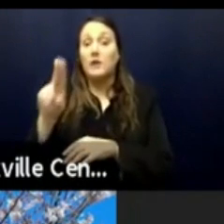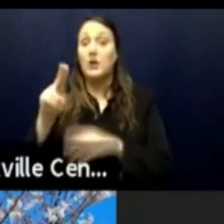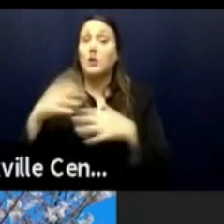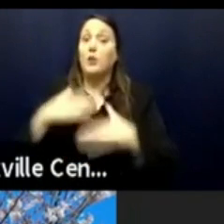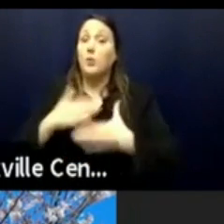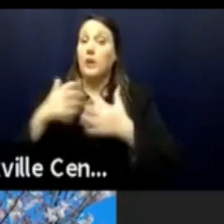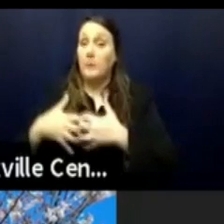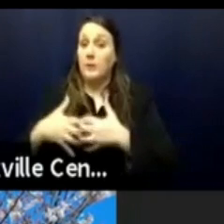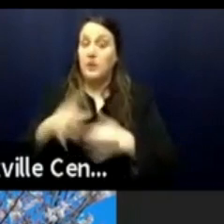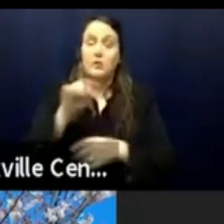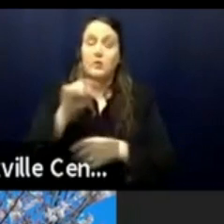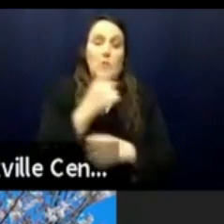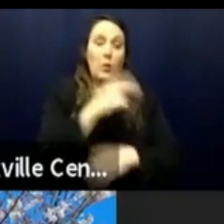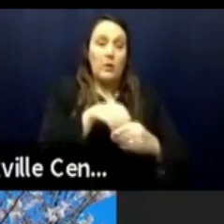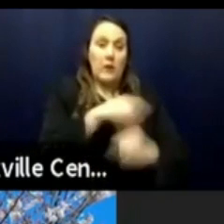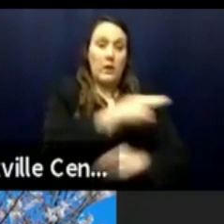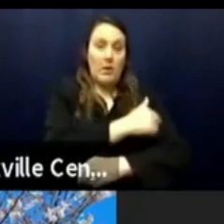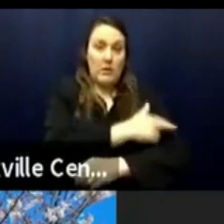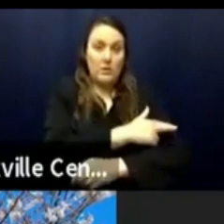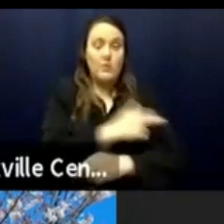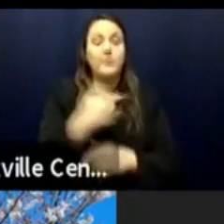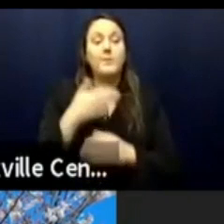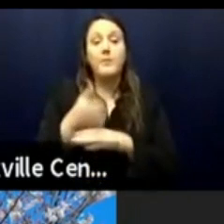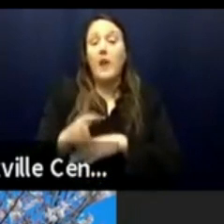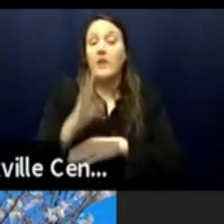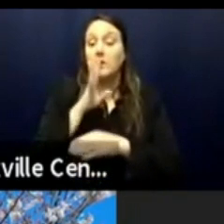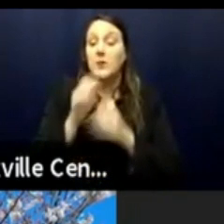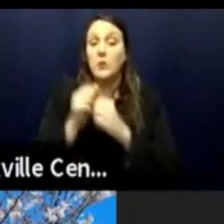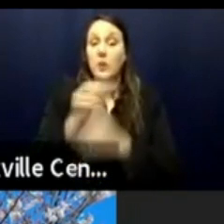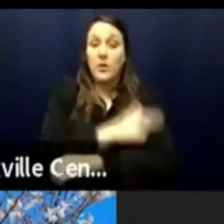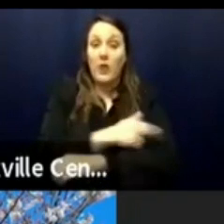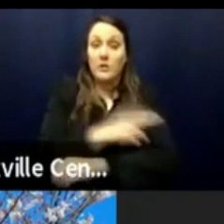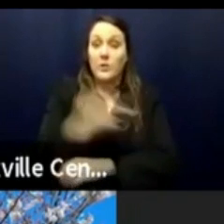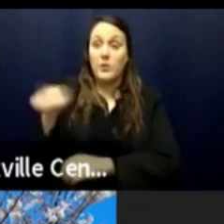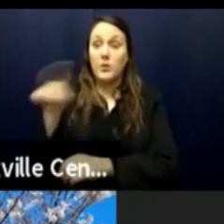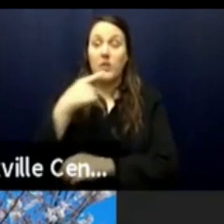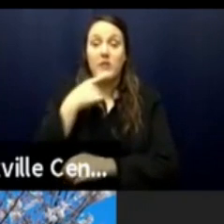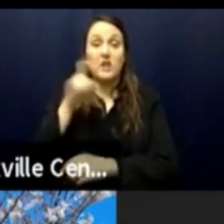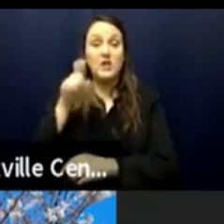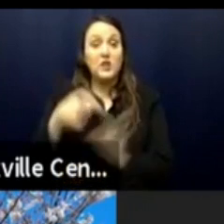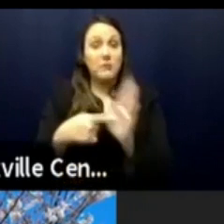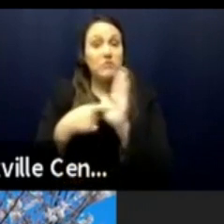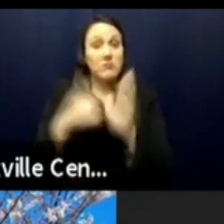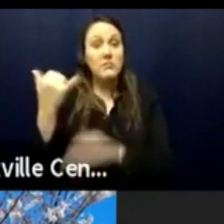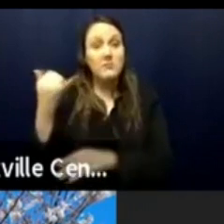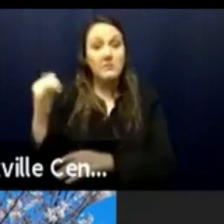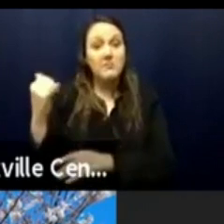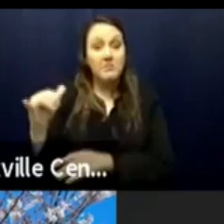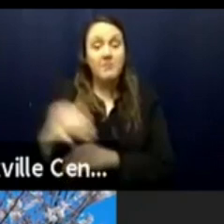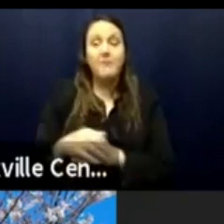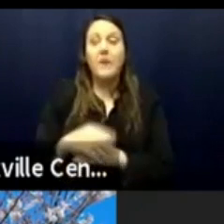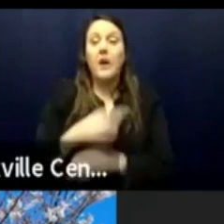THIS BENCHMARK LINE IS YELLOW. IT STATISTICALLY INCREASES REGARDING POSITIVE CASES, BUT THERE WERE NO FLAGS FOR